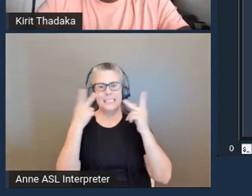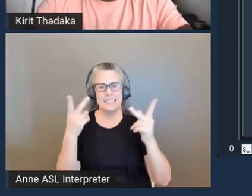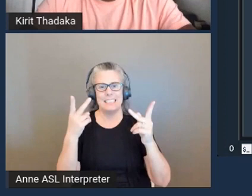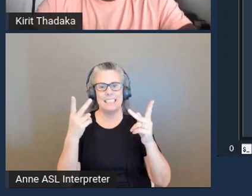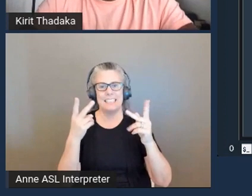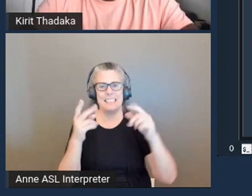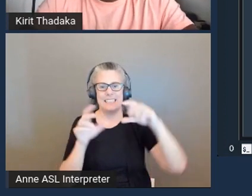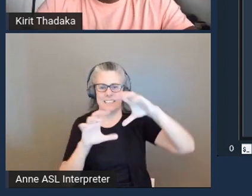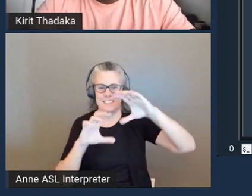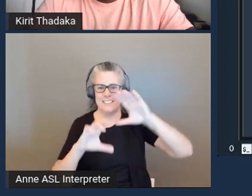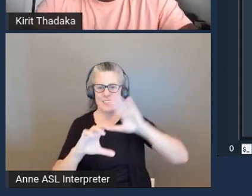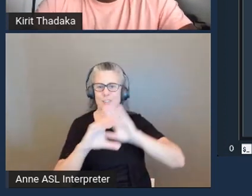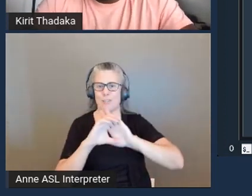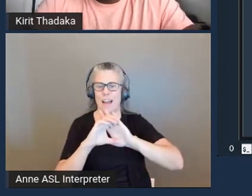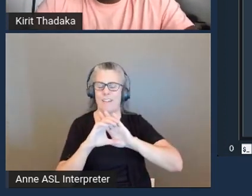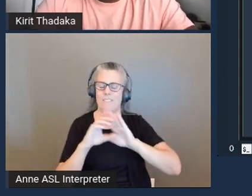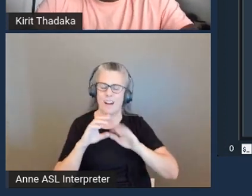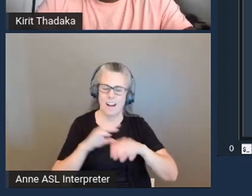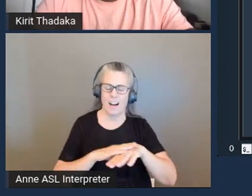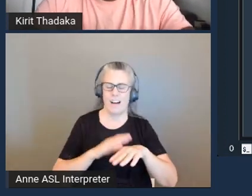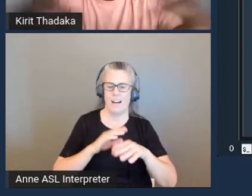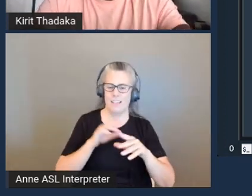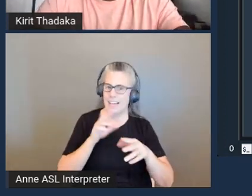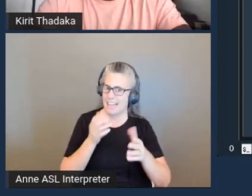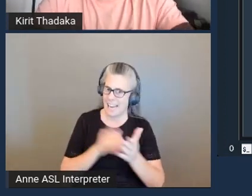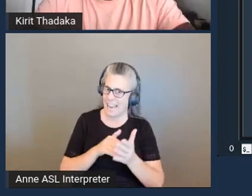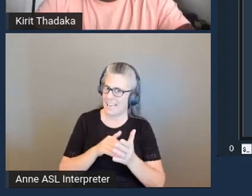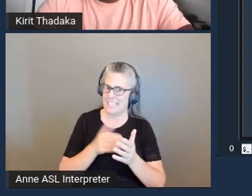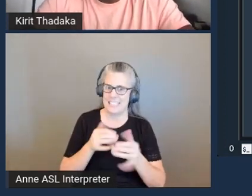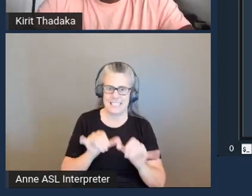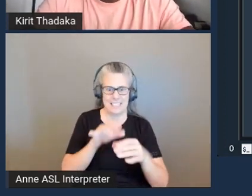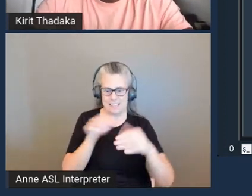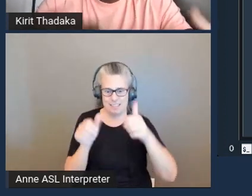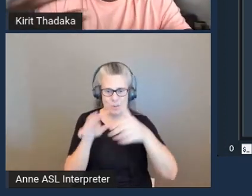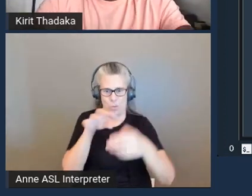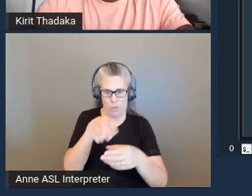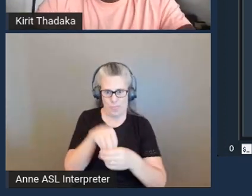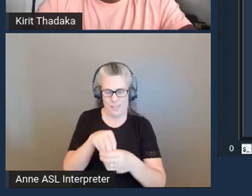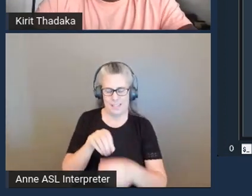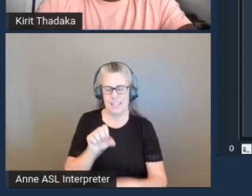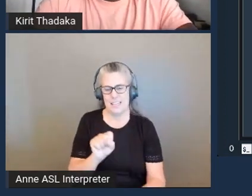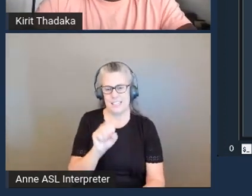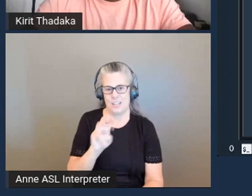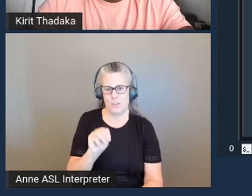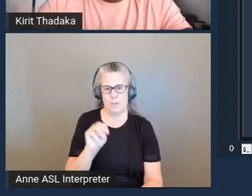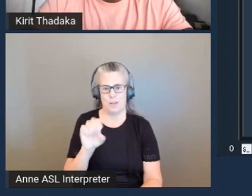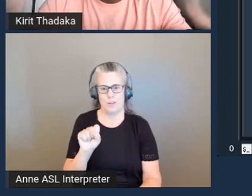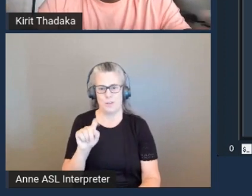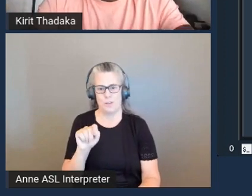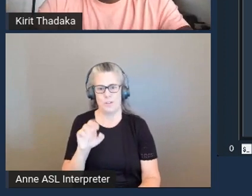on SageMaker Studio, so I'm not, I've not left the SageMaker Studio IDE, and I've been able to define that pipeline,